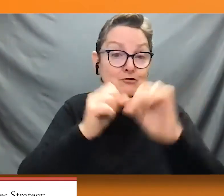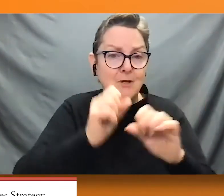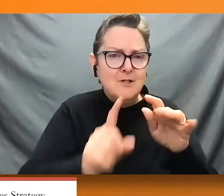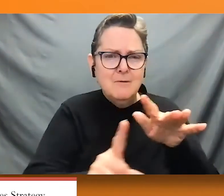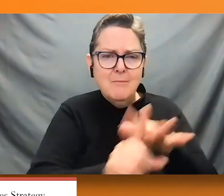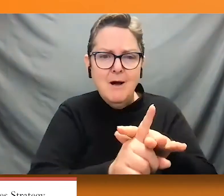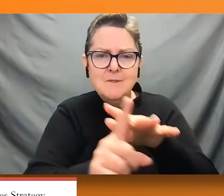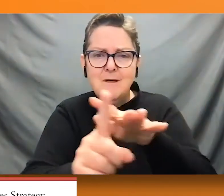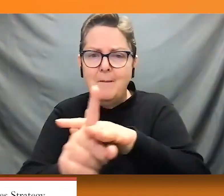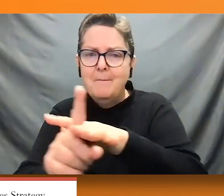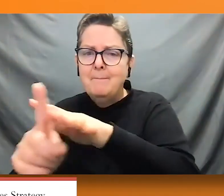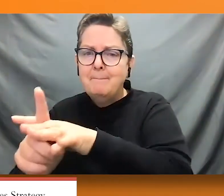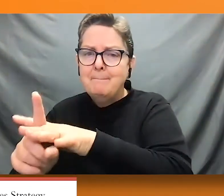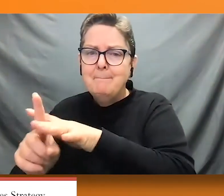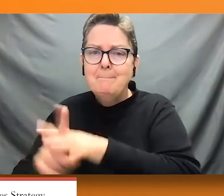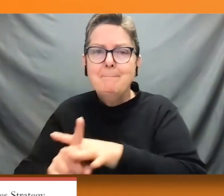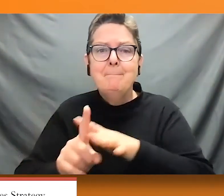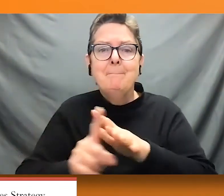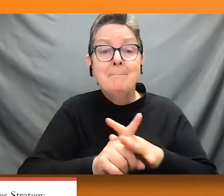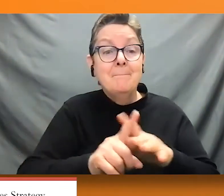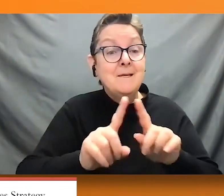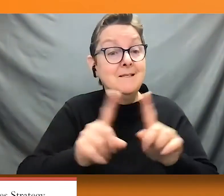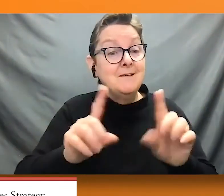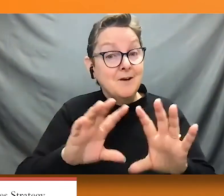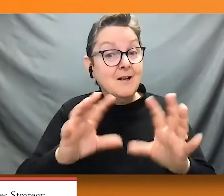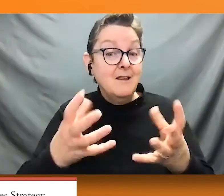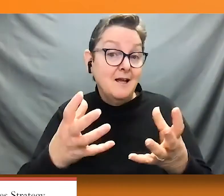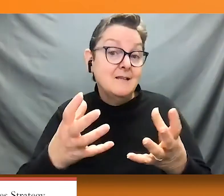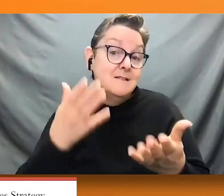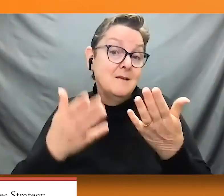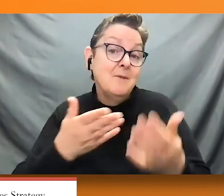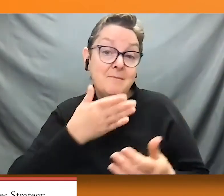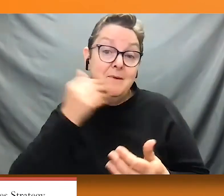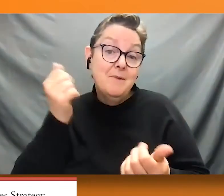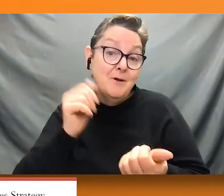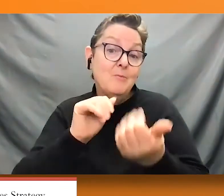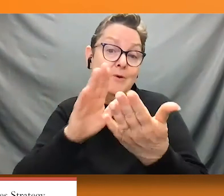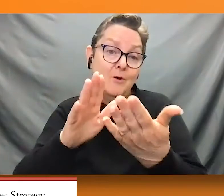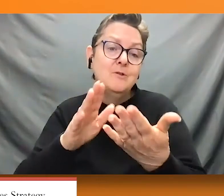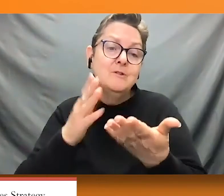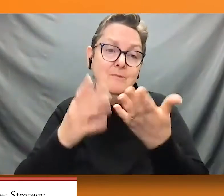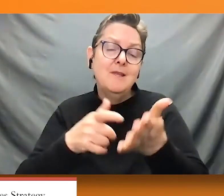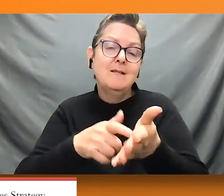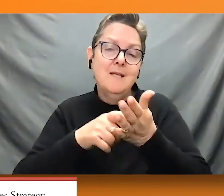that that strategy keeps popping up, that's probably where you're gonna get more bang for your buck, but, you know,